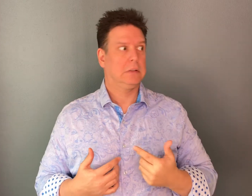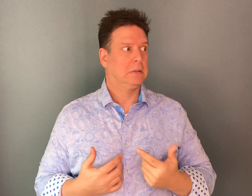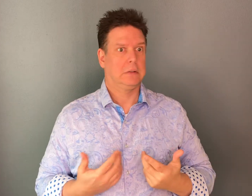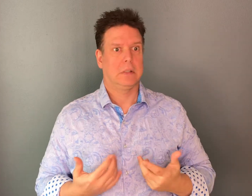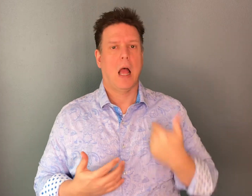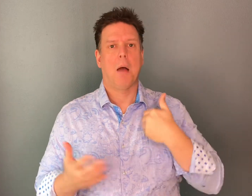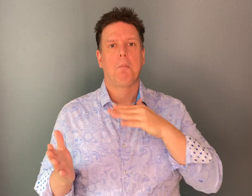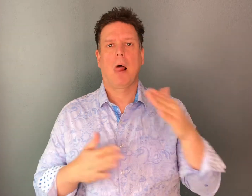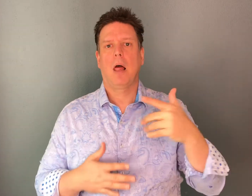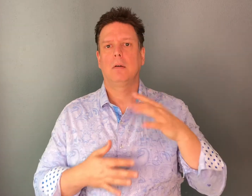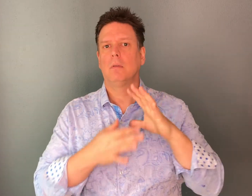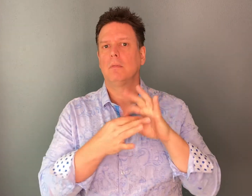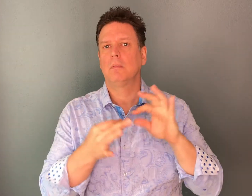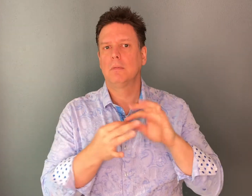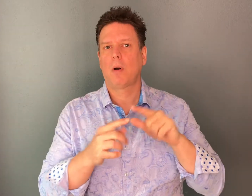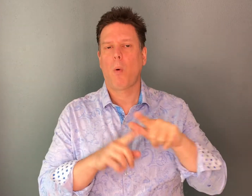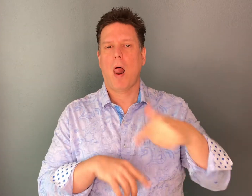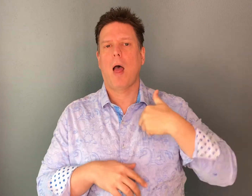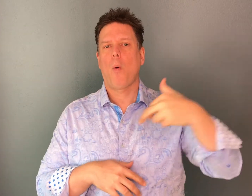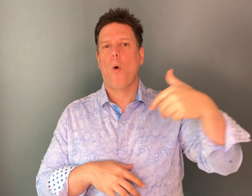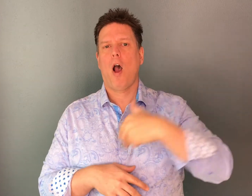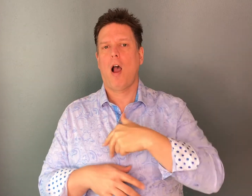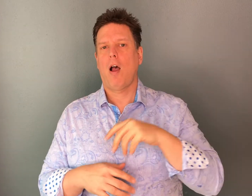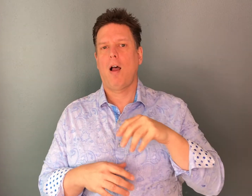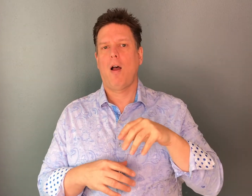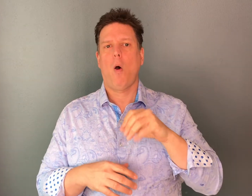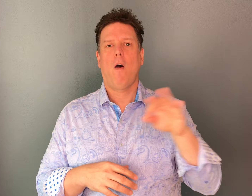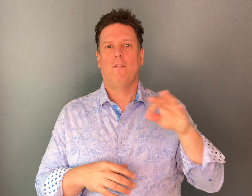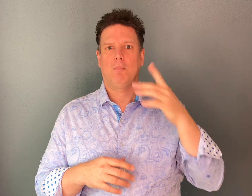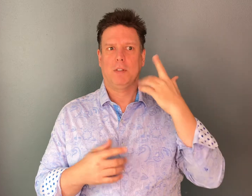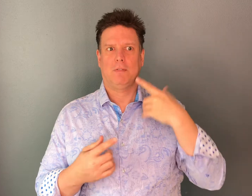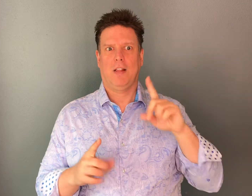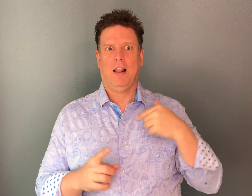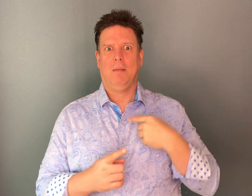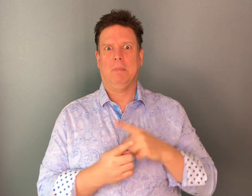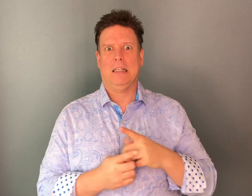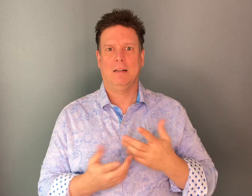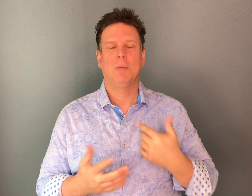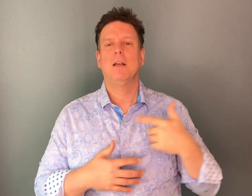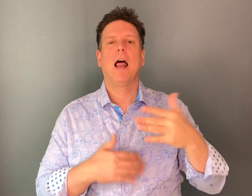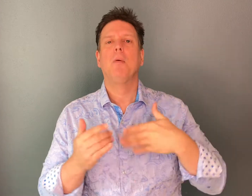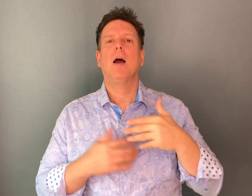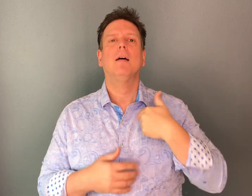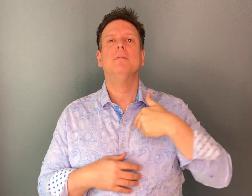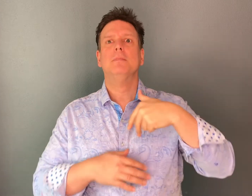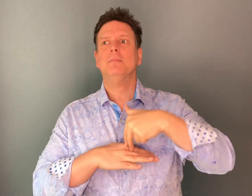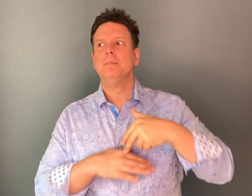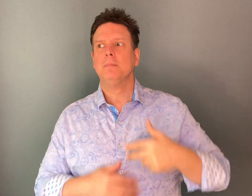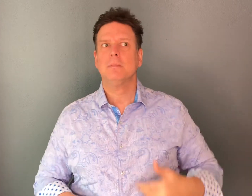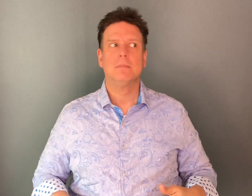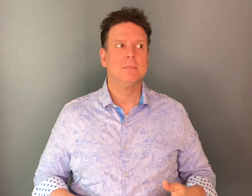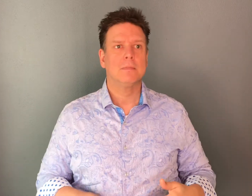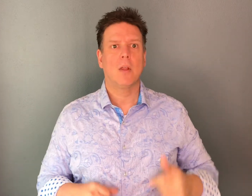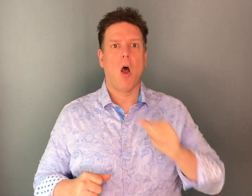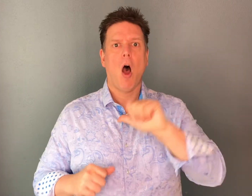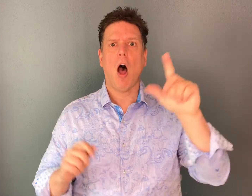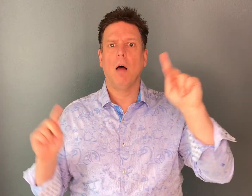I actually had planned at that moment to say something to him when I was walking